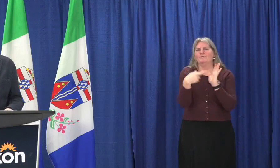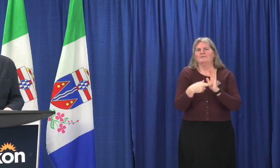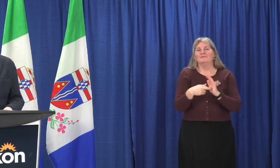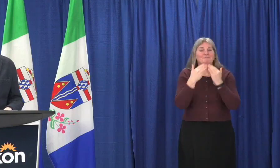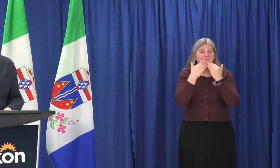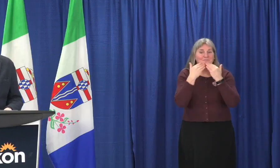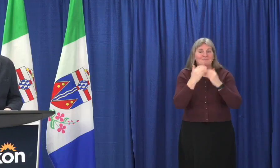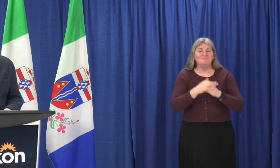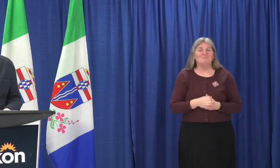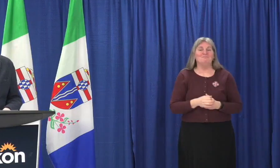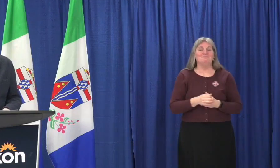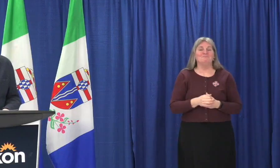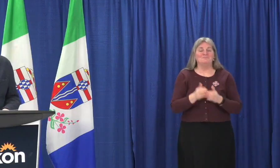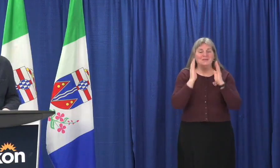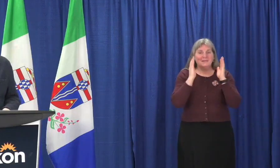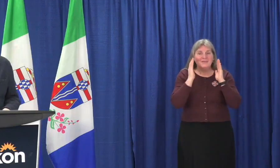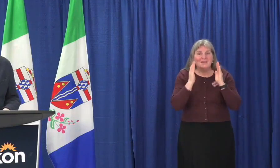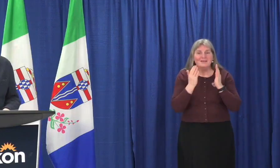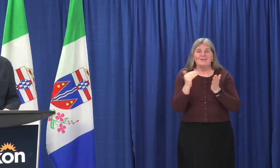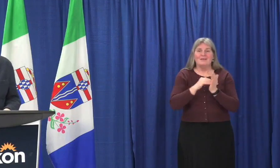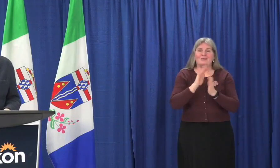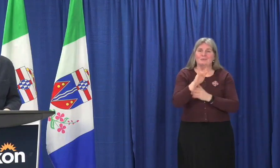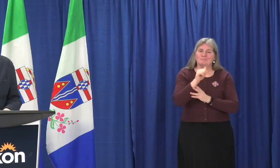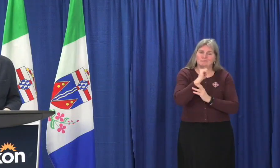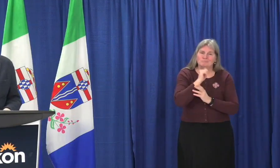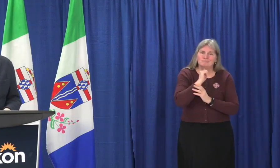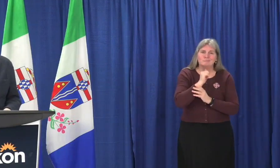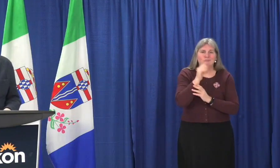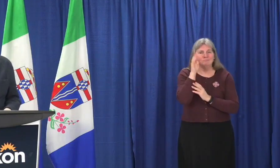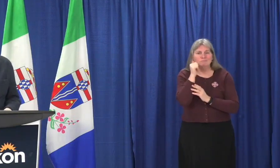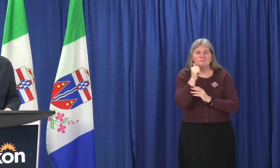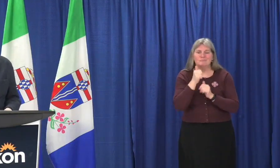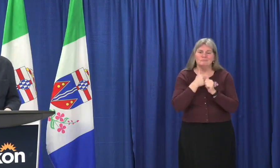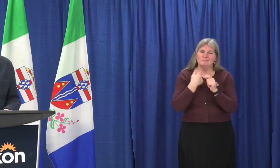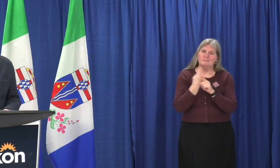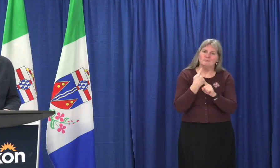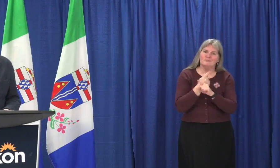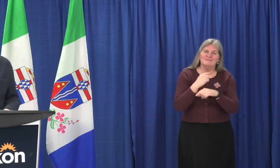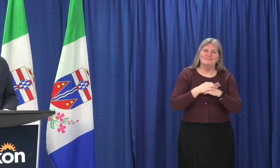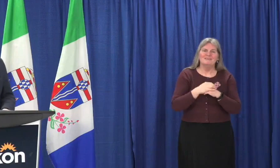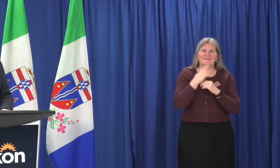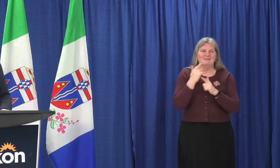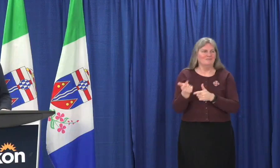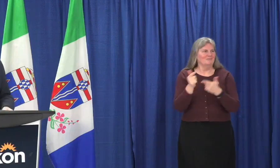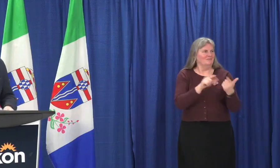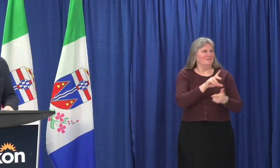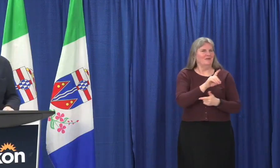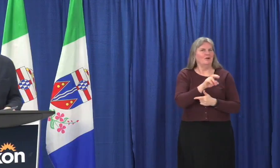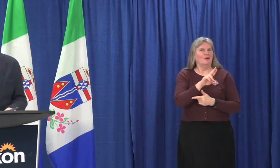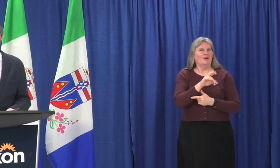for listening. Thank you again for your diligence, and with that I will hand it off to Dr. Elliott. [speaking Indigenous language].